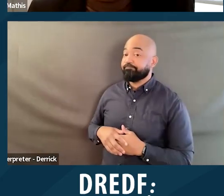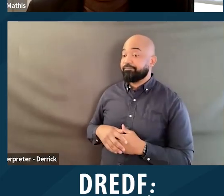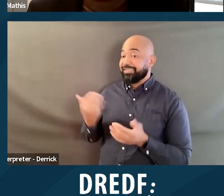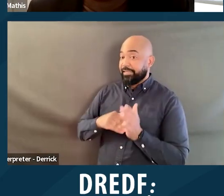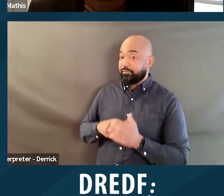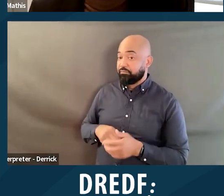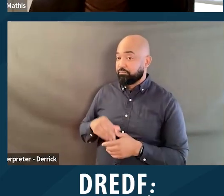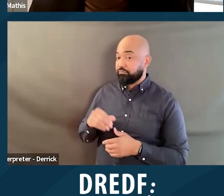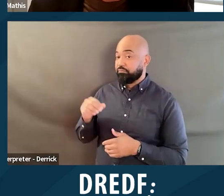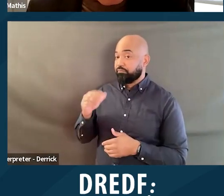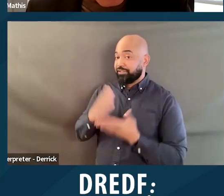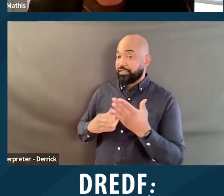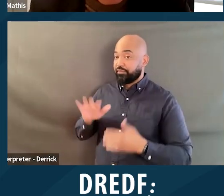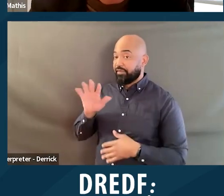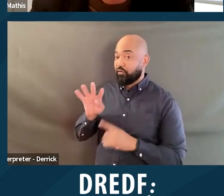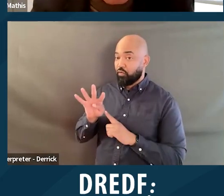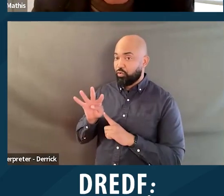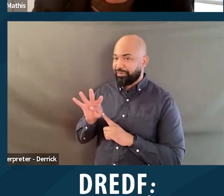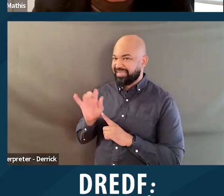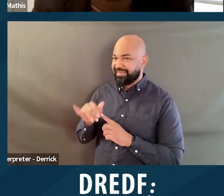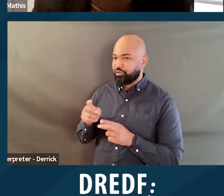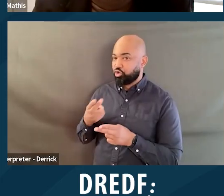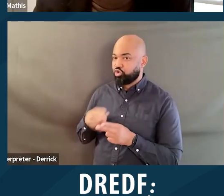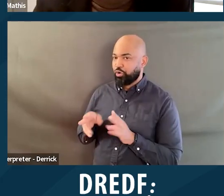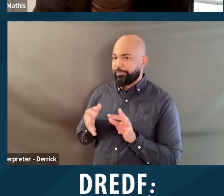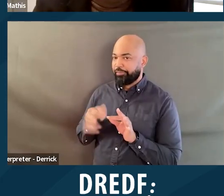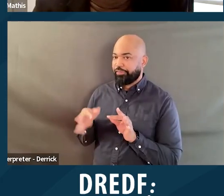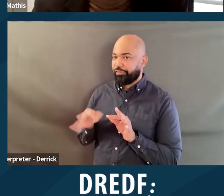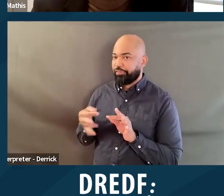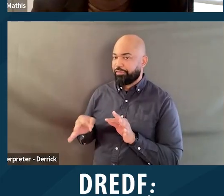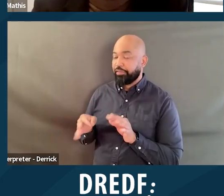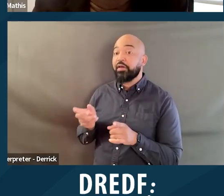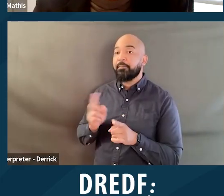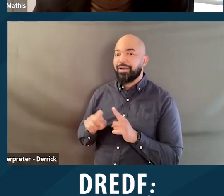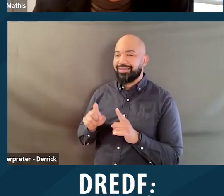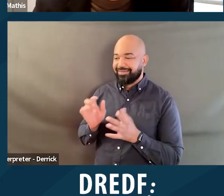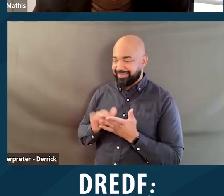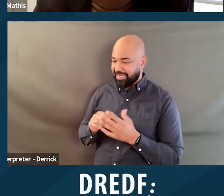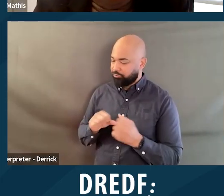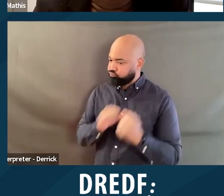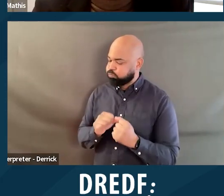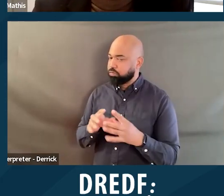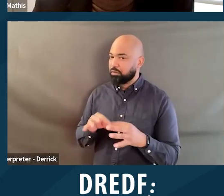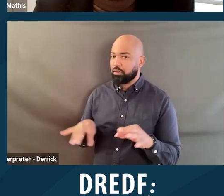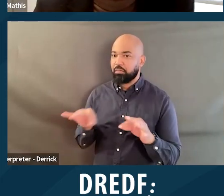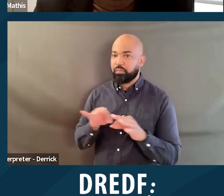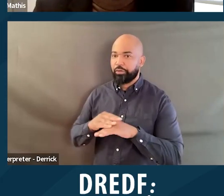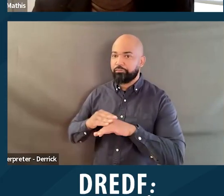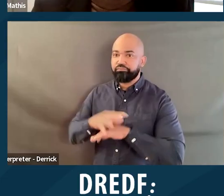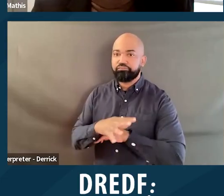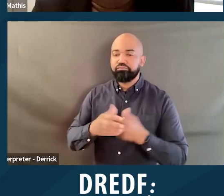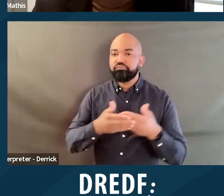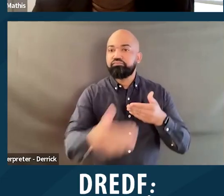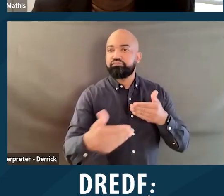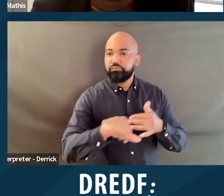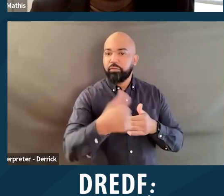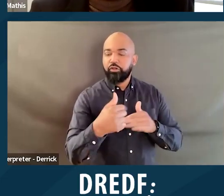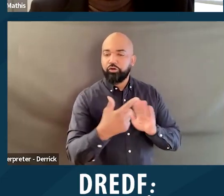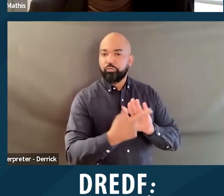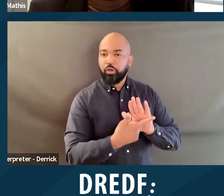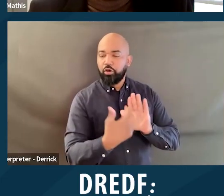and other laws. So Section 504 is short, but very, very important. Next slide.